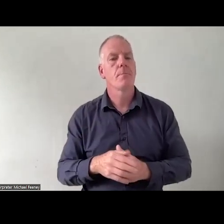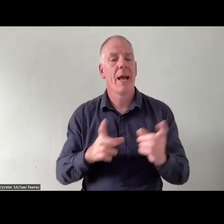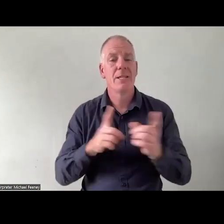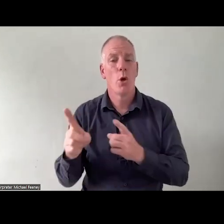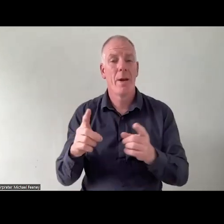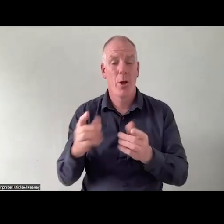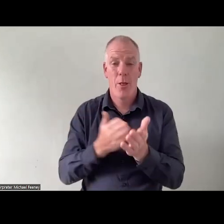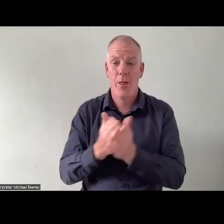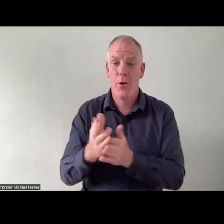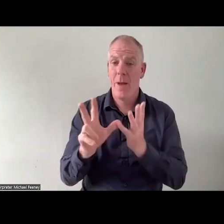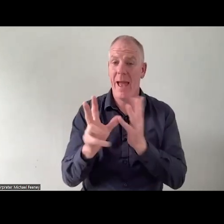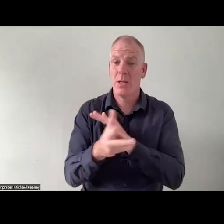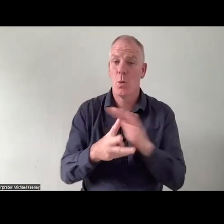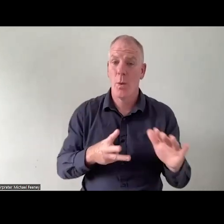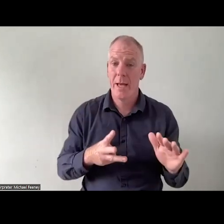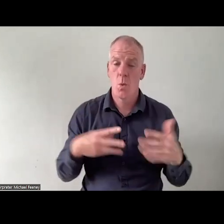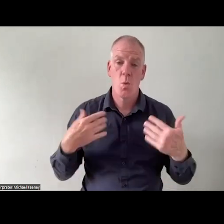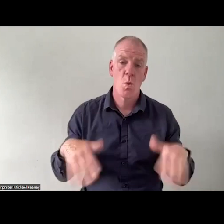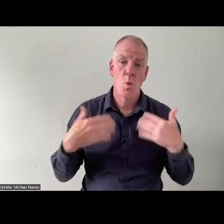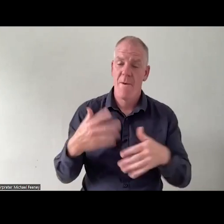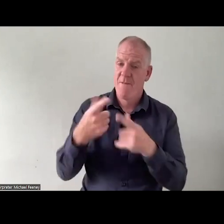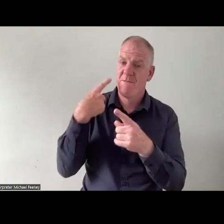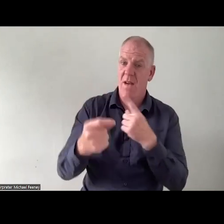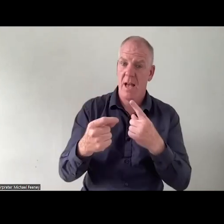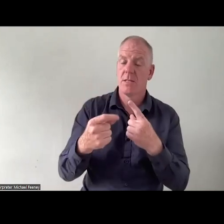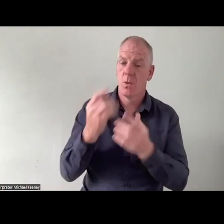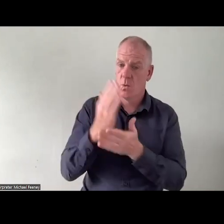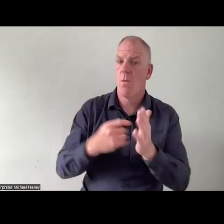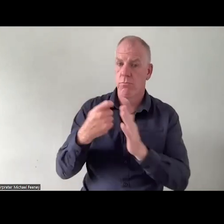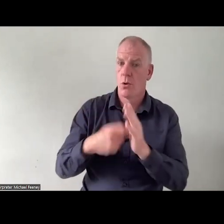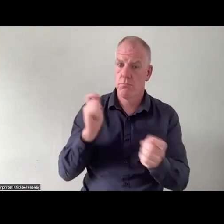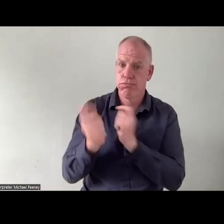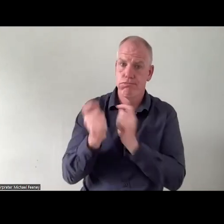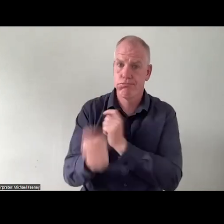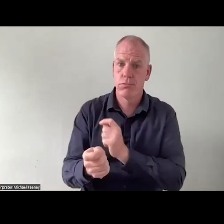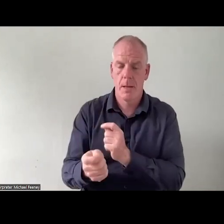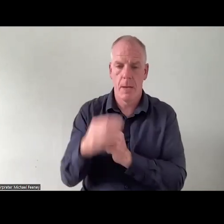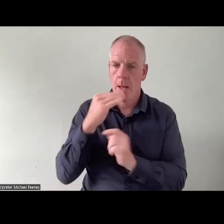So, there is a quick turnaround on some of these projects, so it definitely keeps us on our toes.